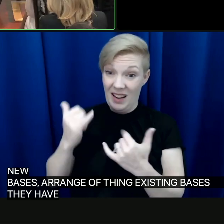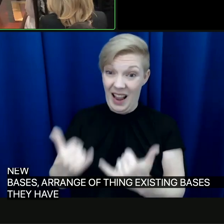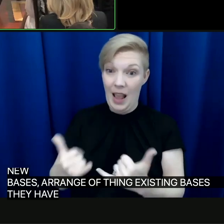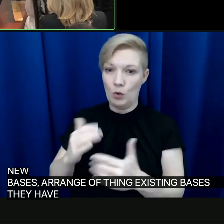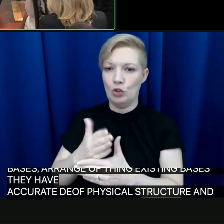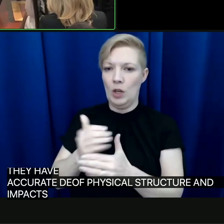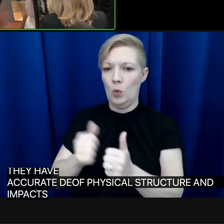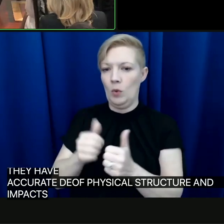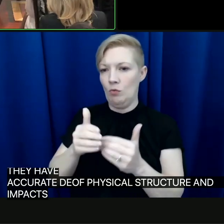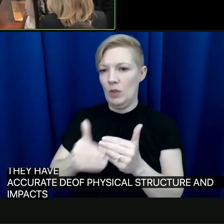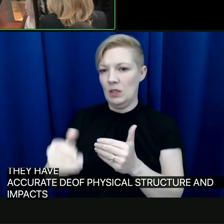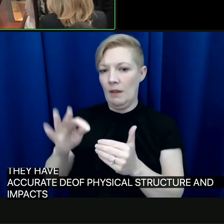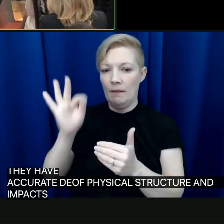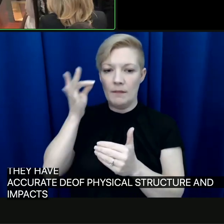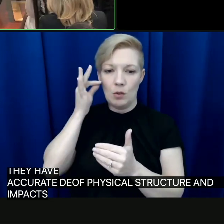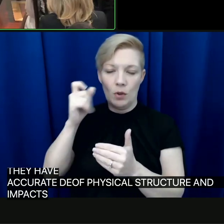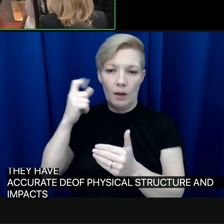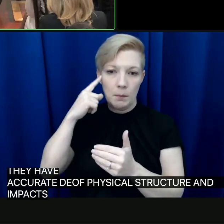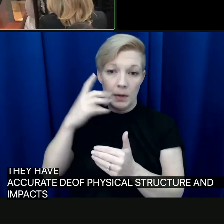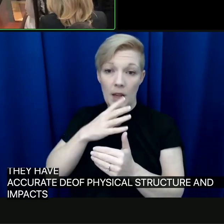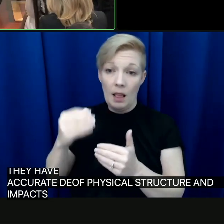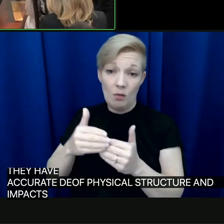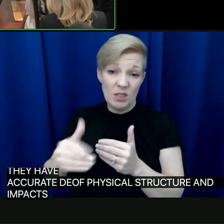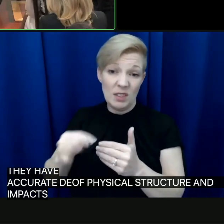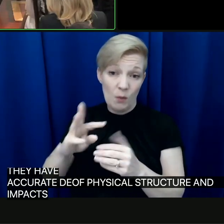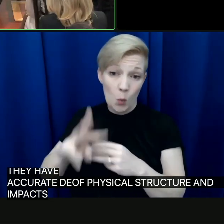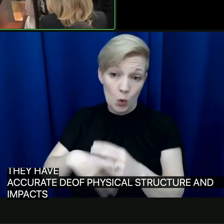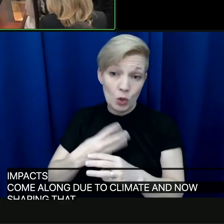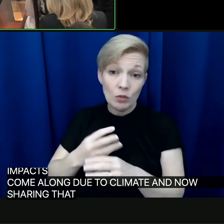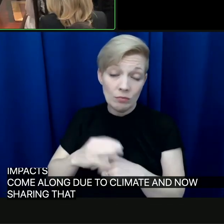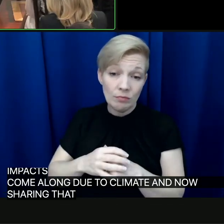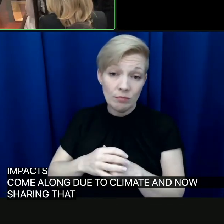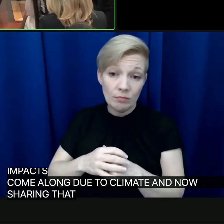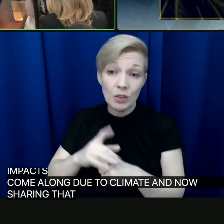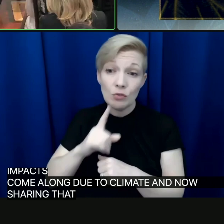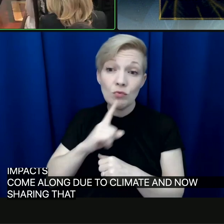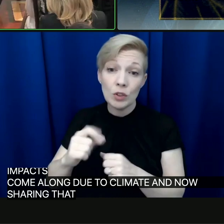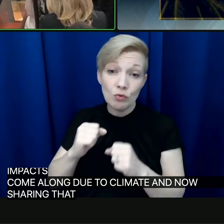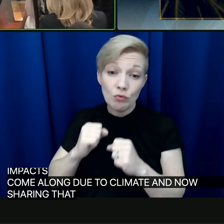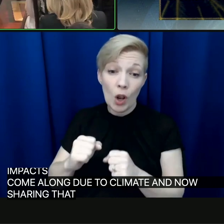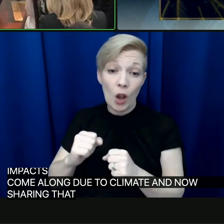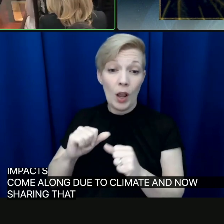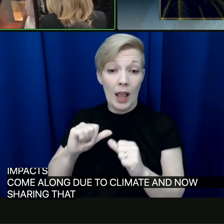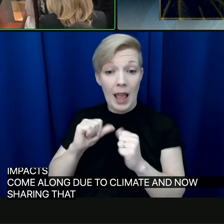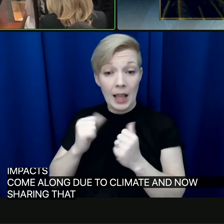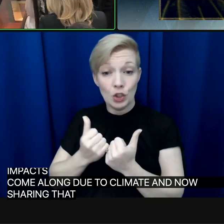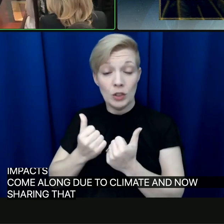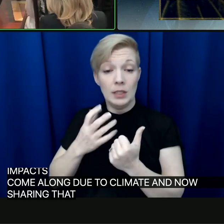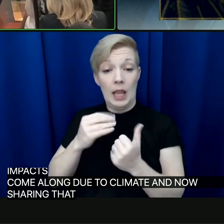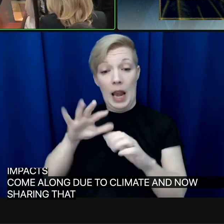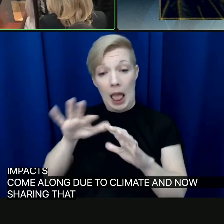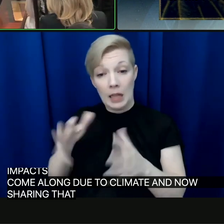and actually the rest of the world. So really strong agency and entity on that leadership front.